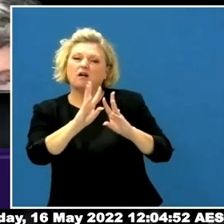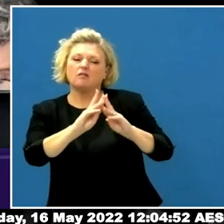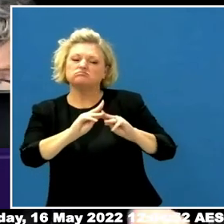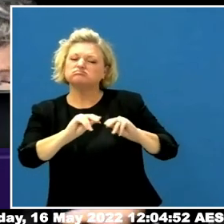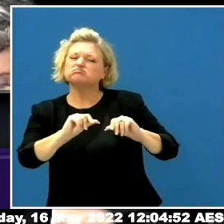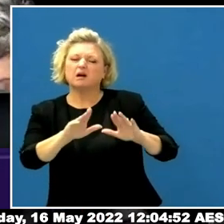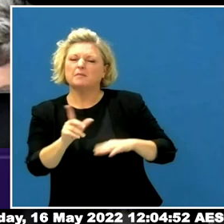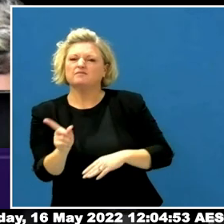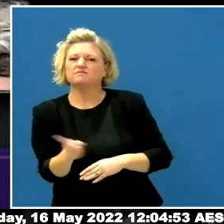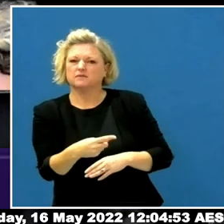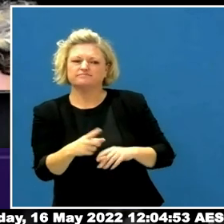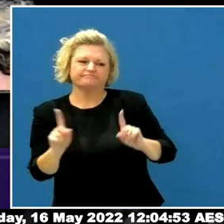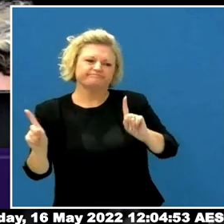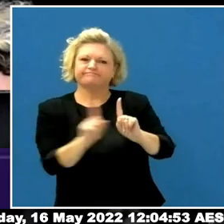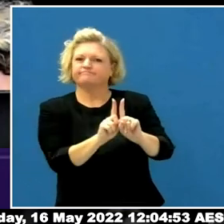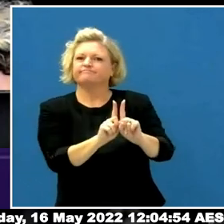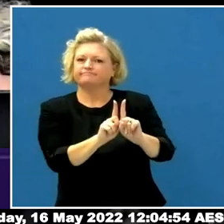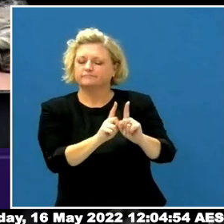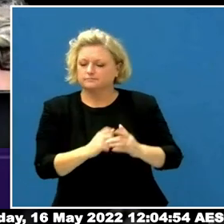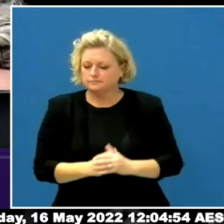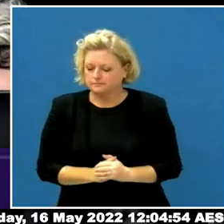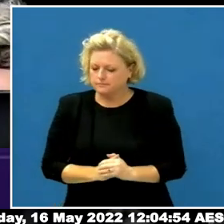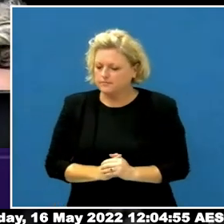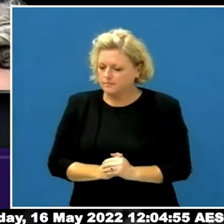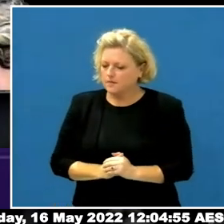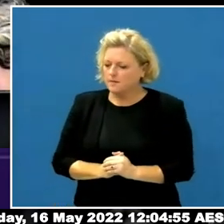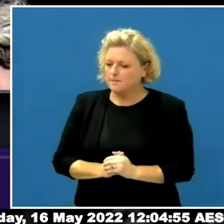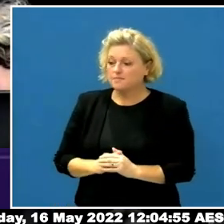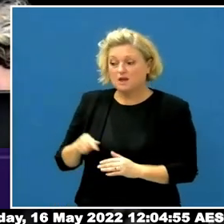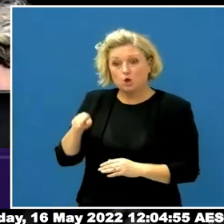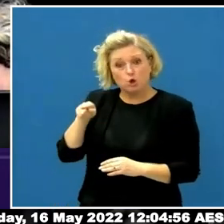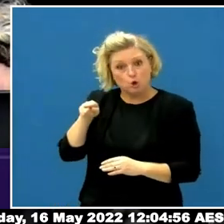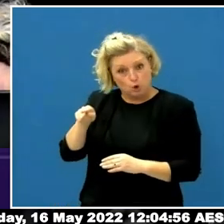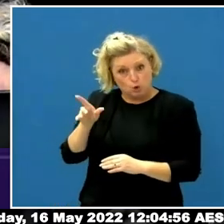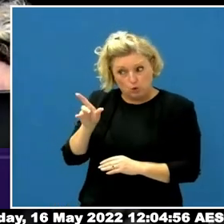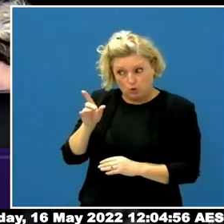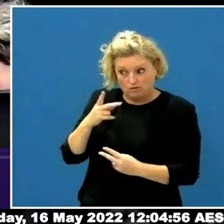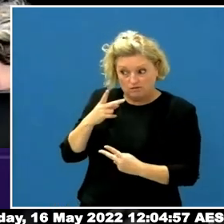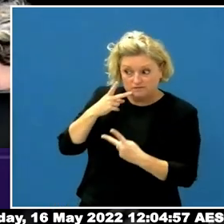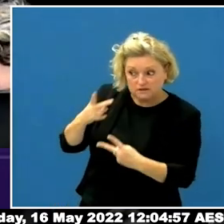How - would you go down to the centre yourself to - I'd have to go to the centre.